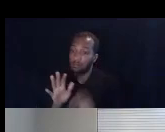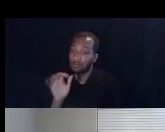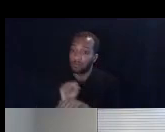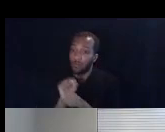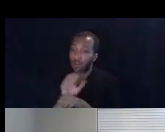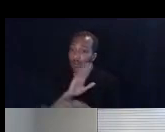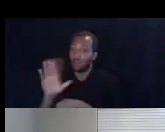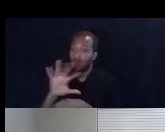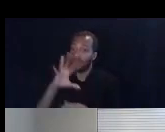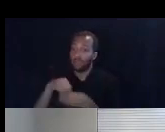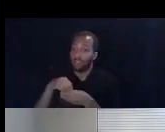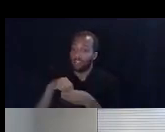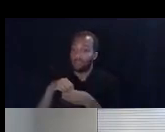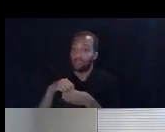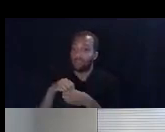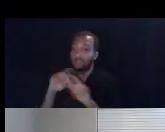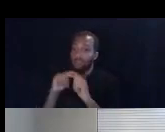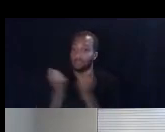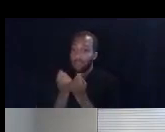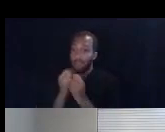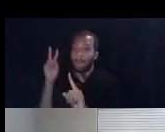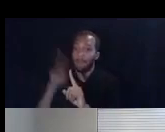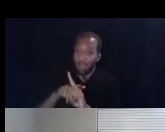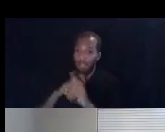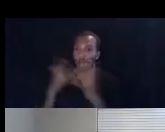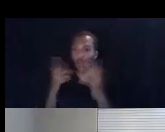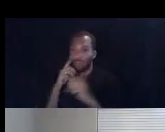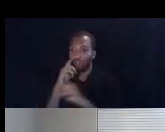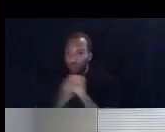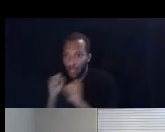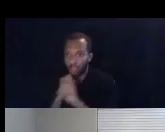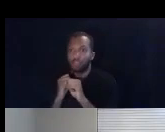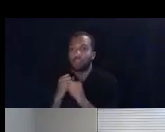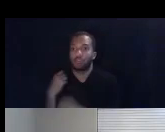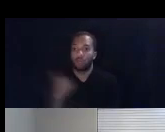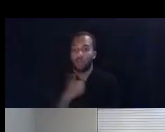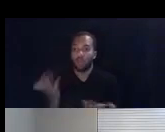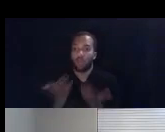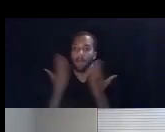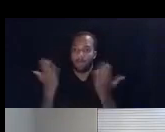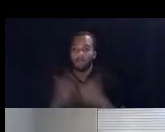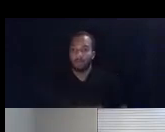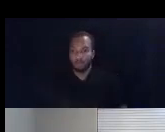is implementing the strategies that are recommended and the state health improvement plan,